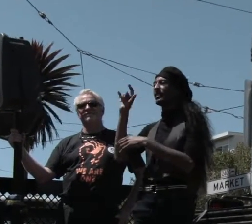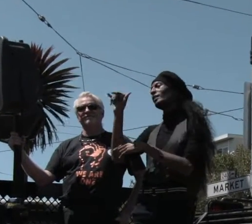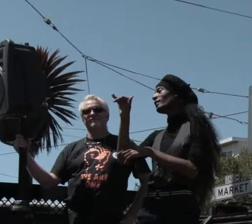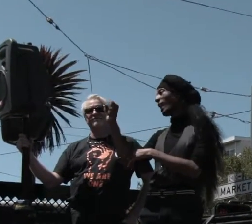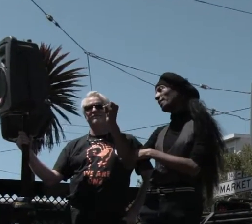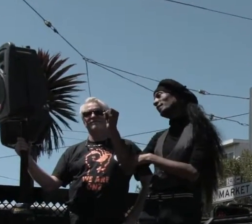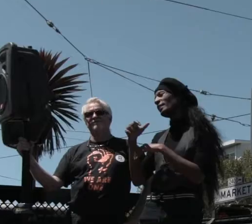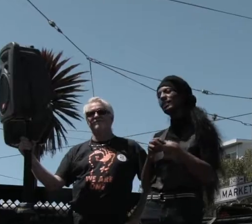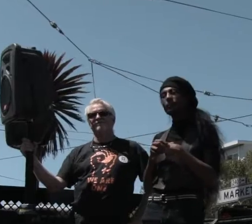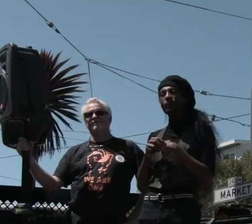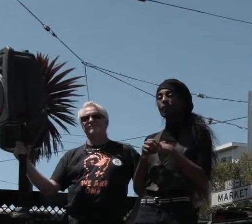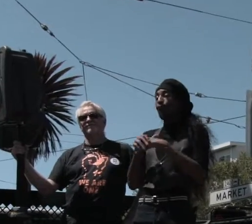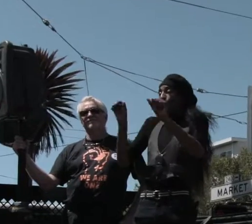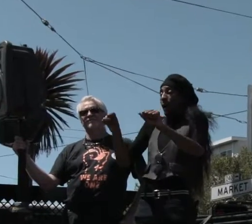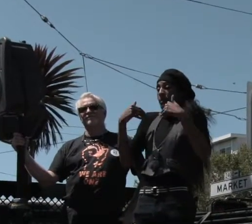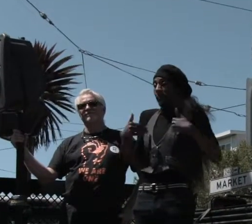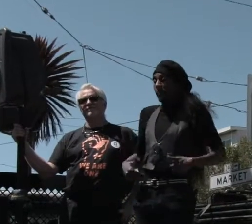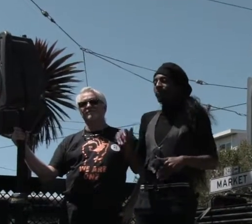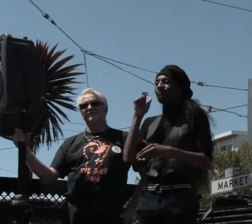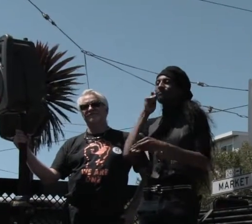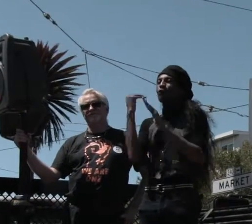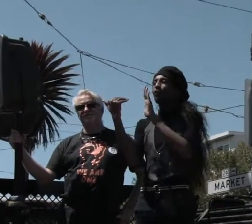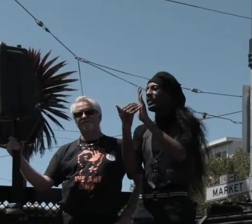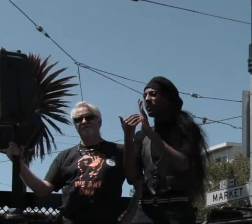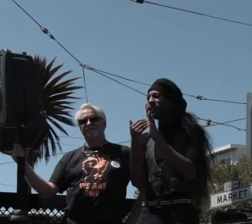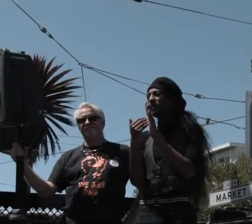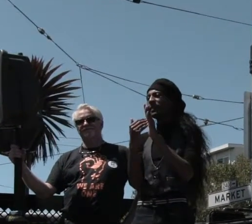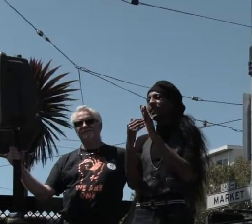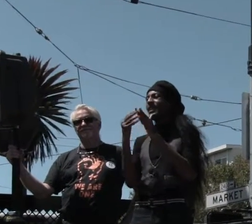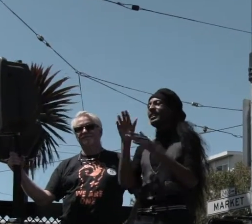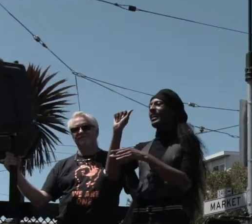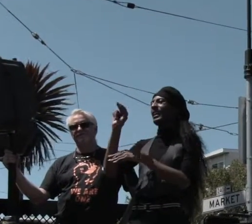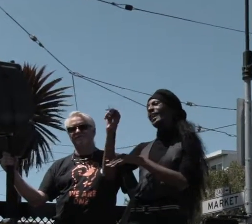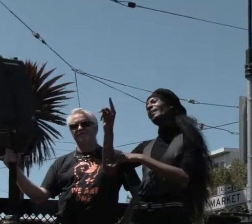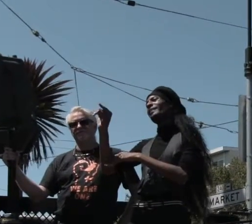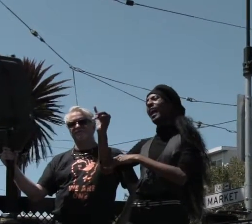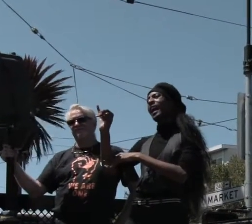Ableism, racism, anti-semitism, homophobia,